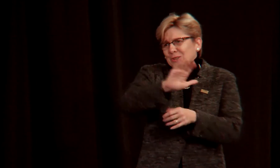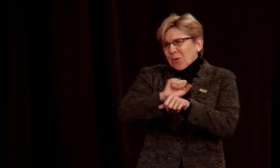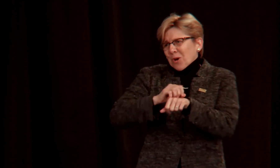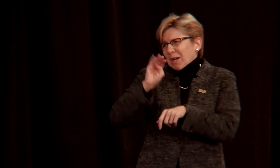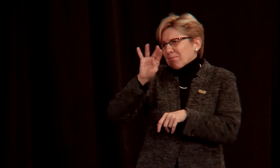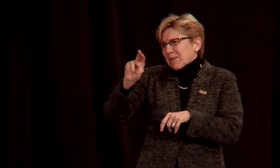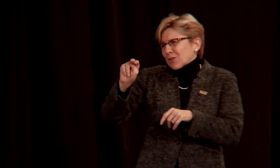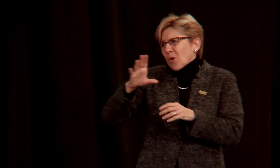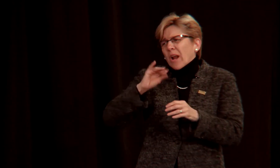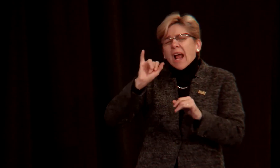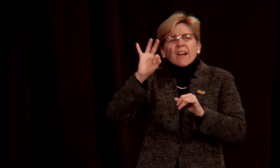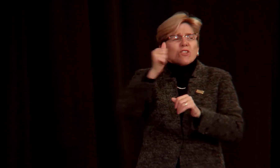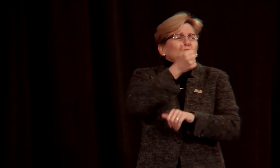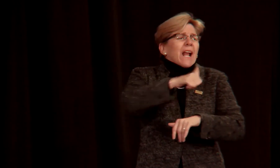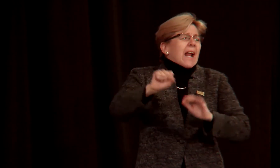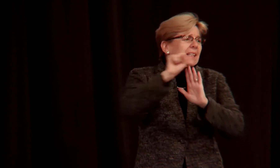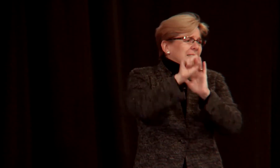That's the work you have in front of you Minnesota